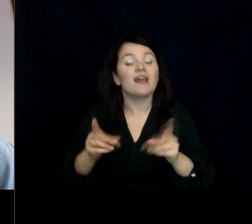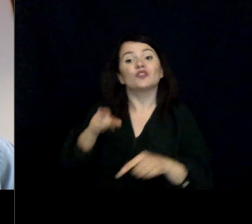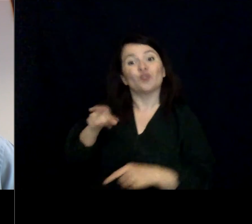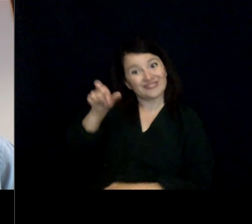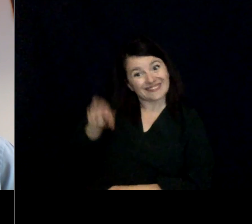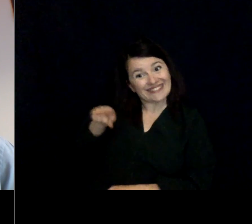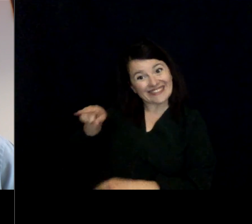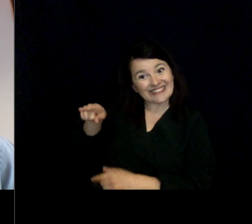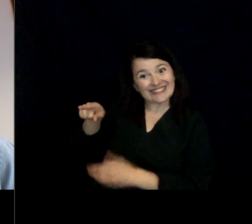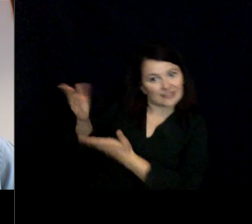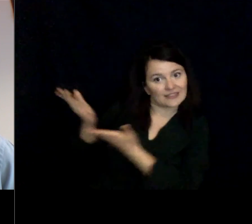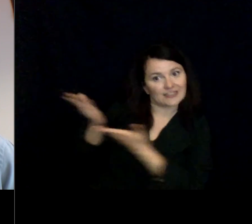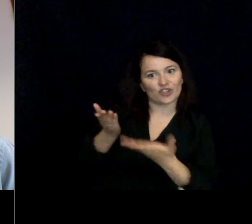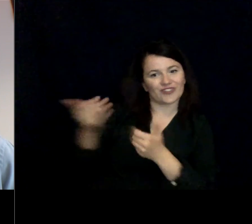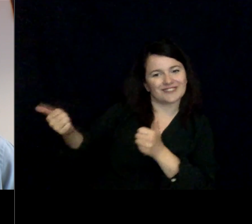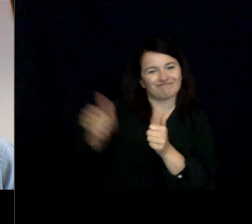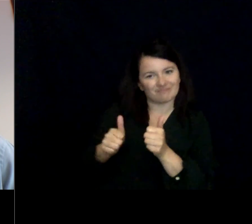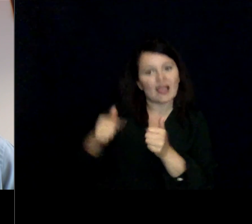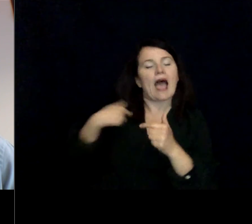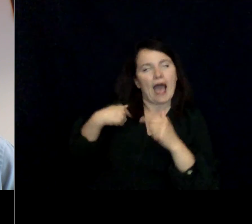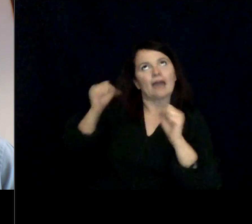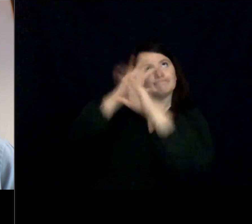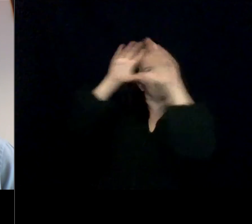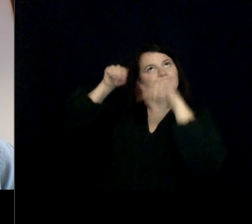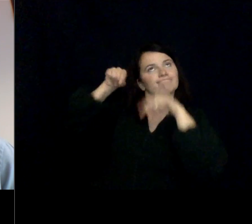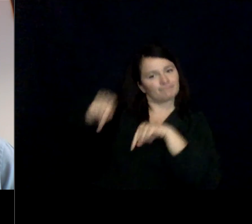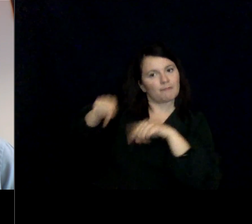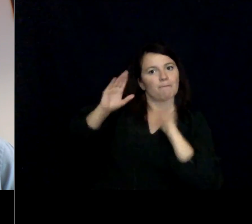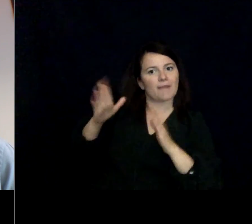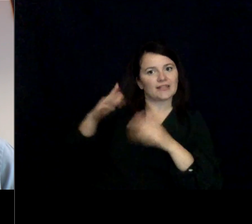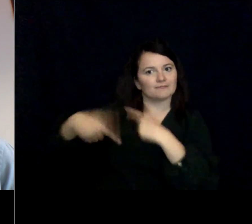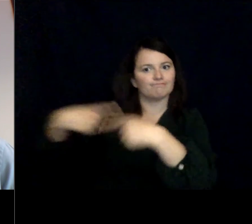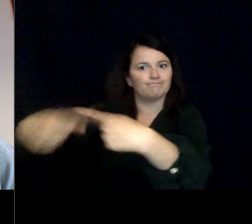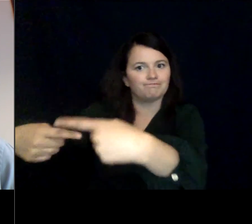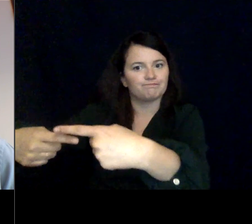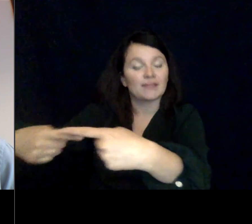The emergency fund. We know the European machinery isn't really...